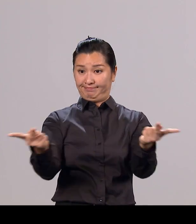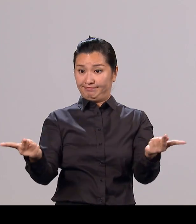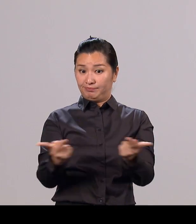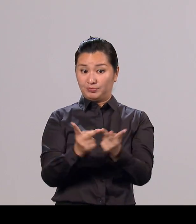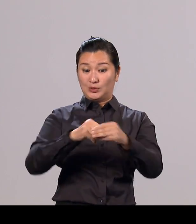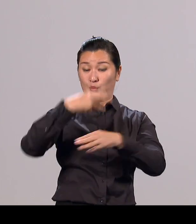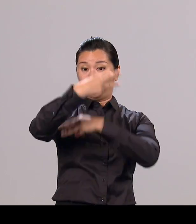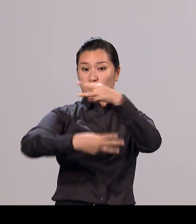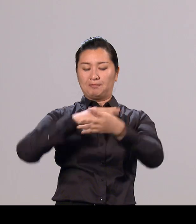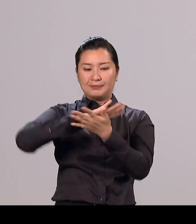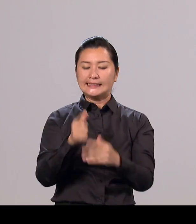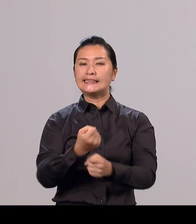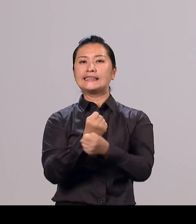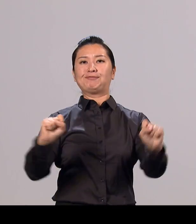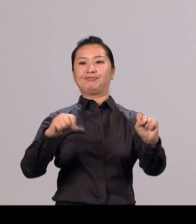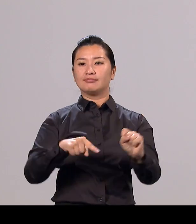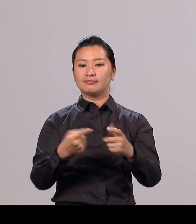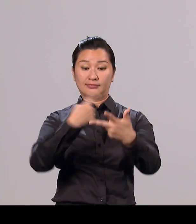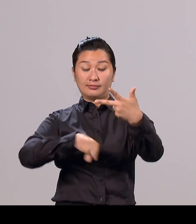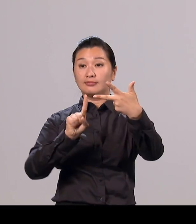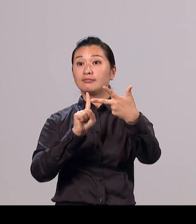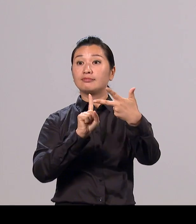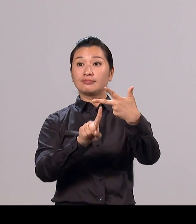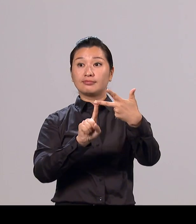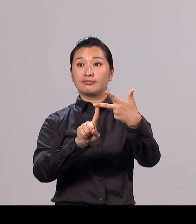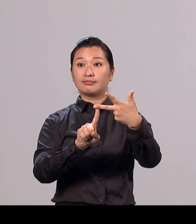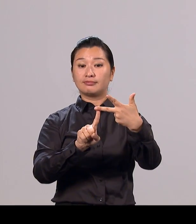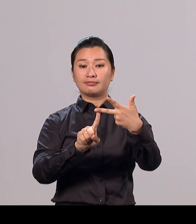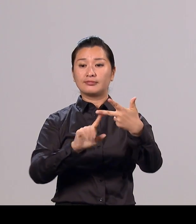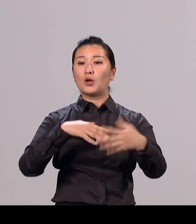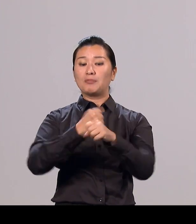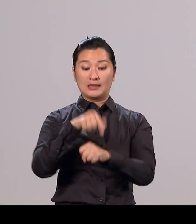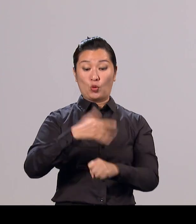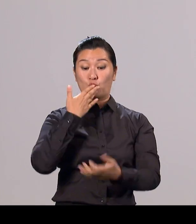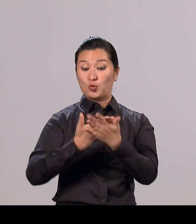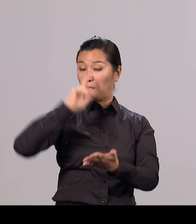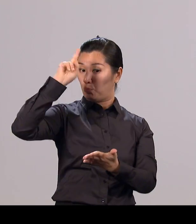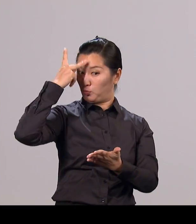And three, how do we ensure good politics for Singapore?